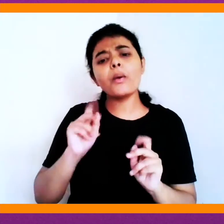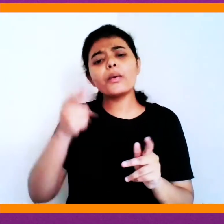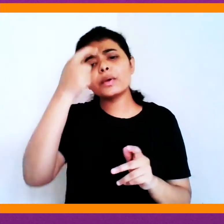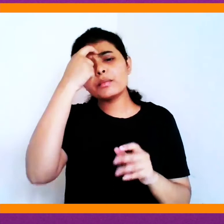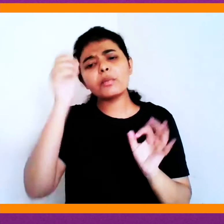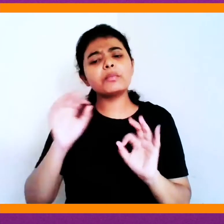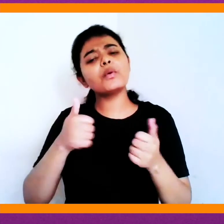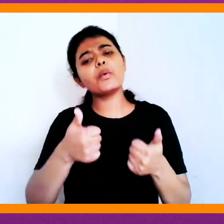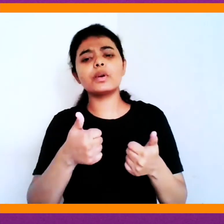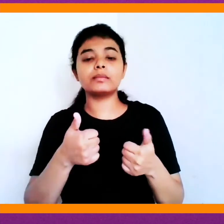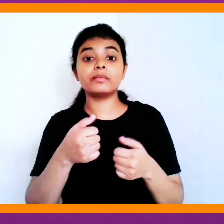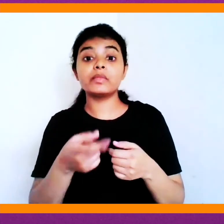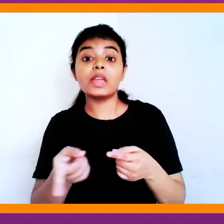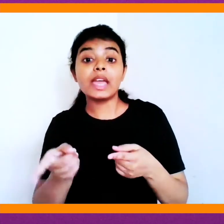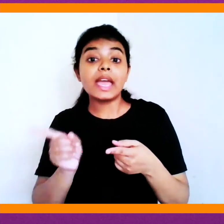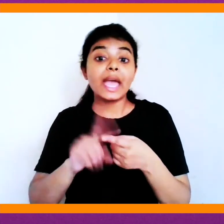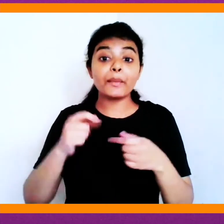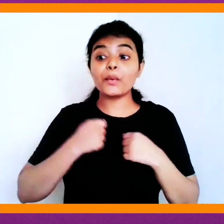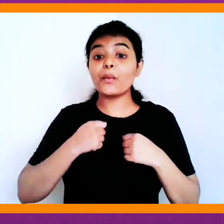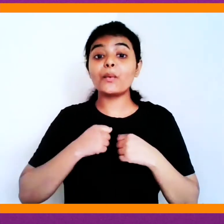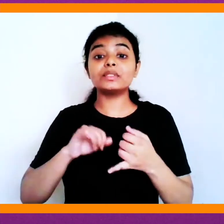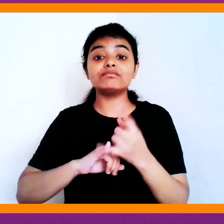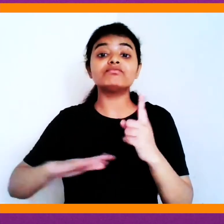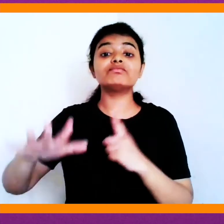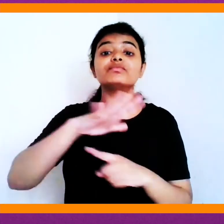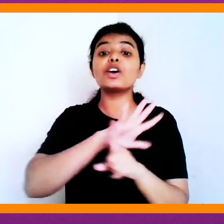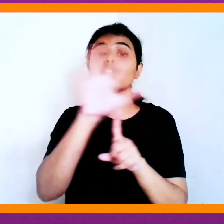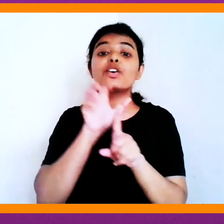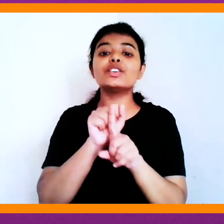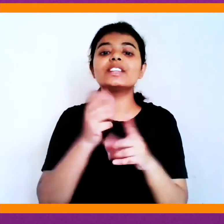not ready for the pregnancy she gets a deep sense of relief after the termination